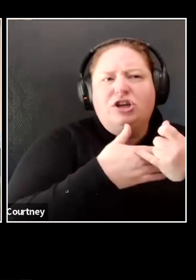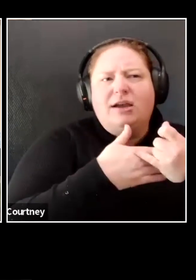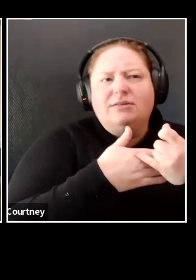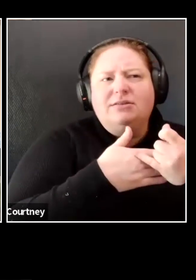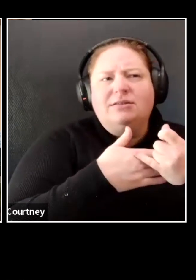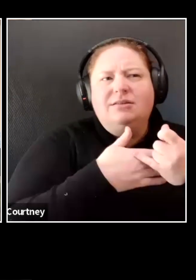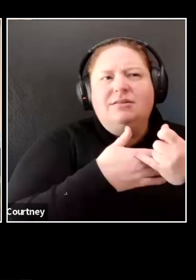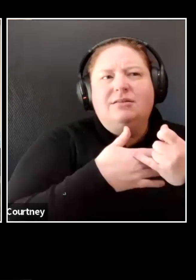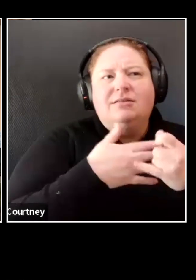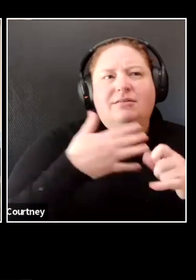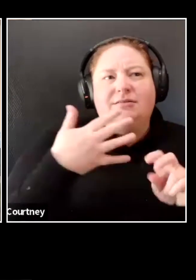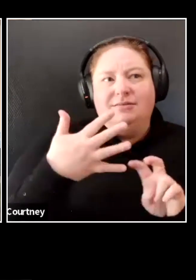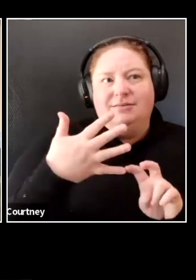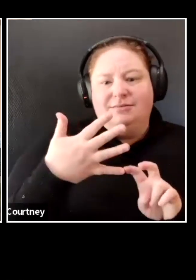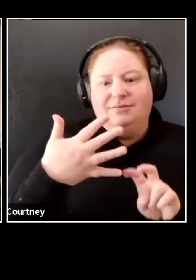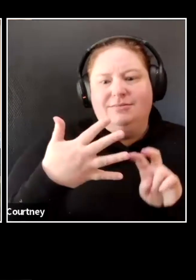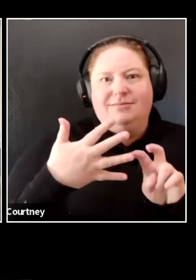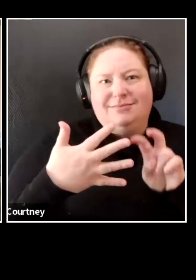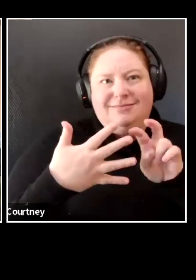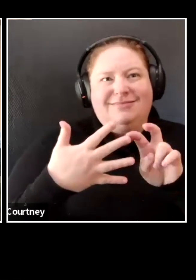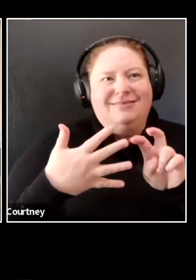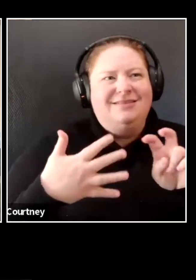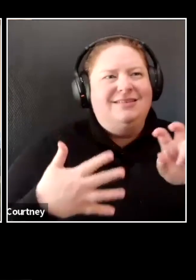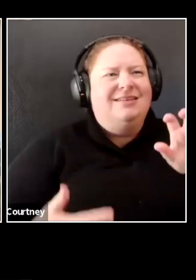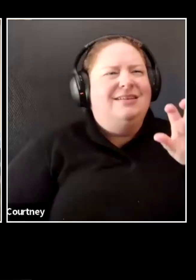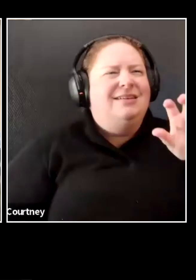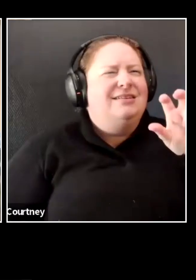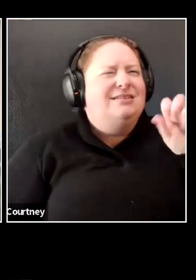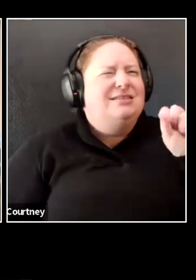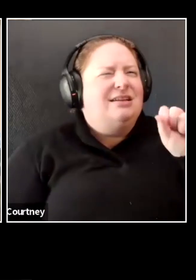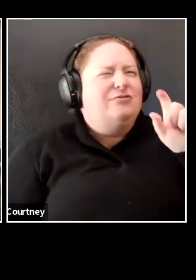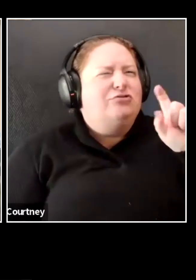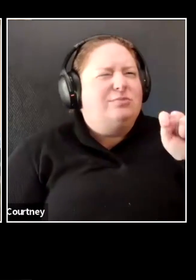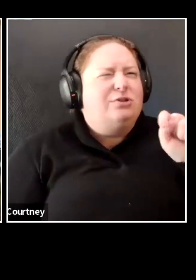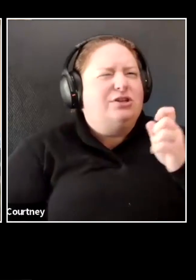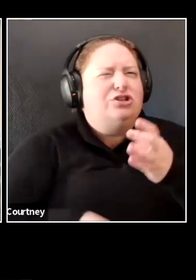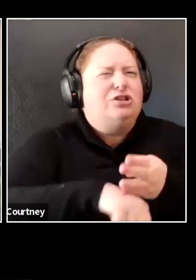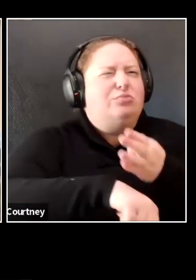is what they're called the state transportation improvement program or something. Um but there